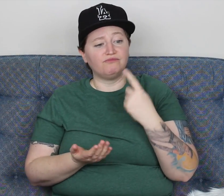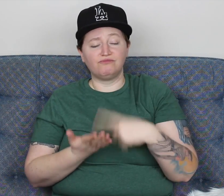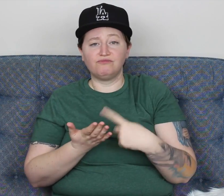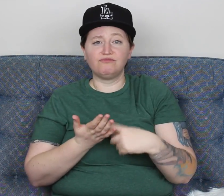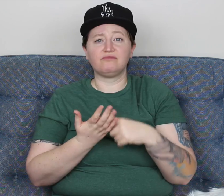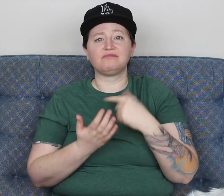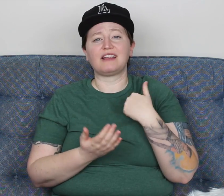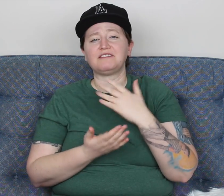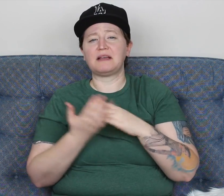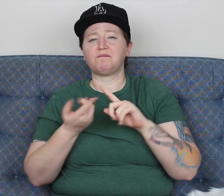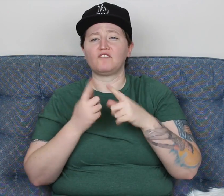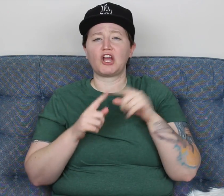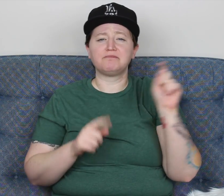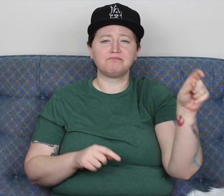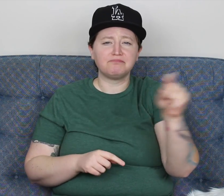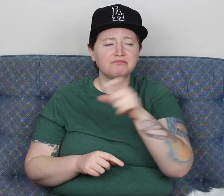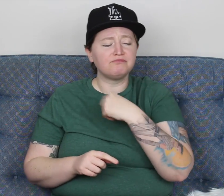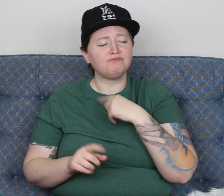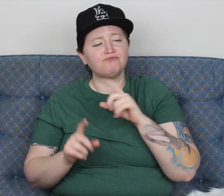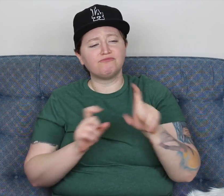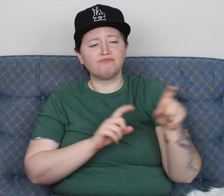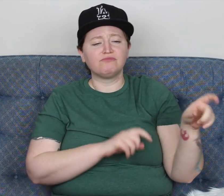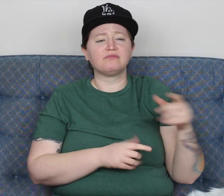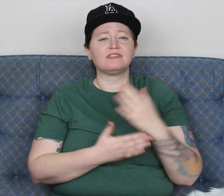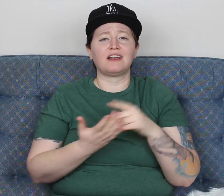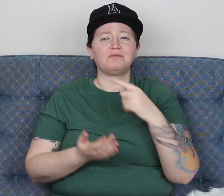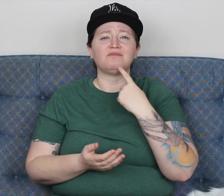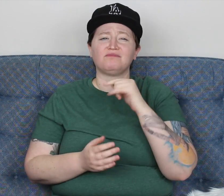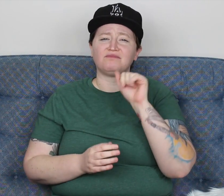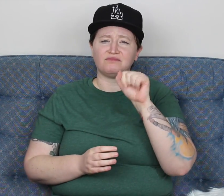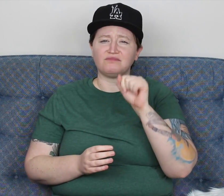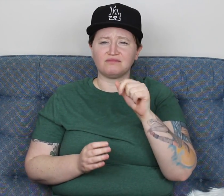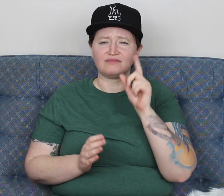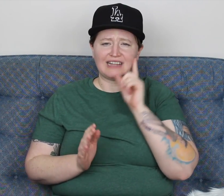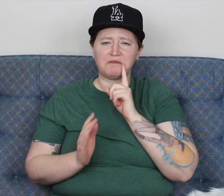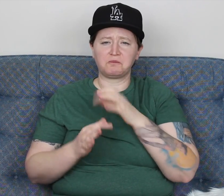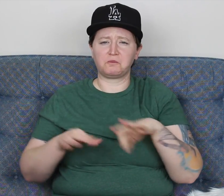So, I asked some of my friends and some of them had said